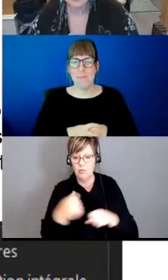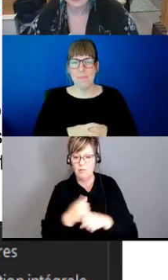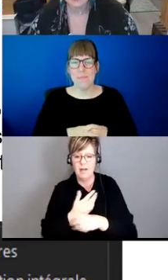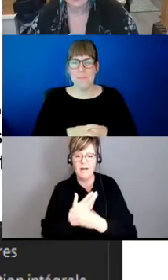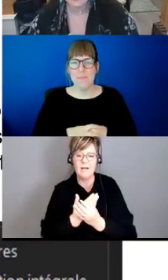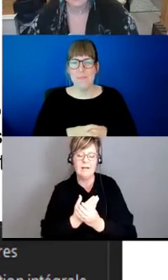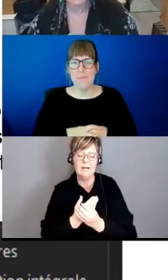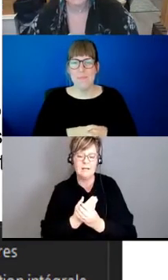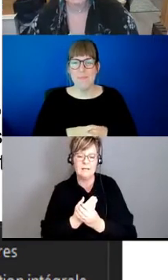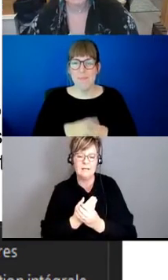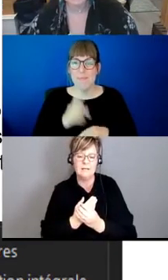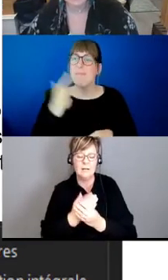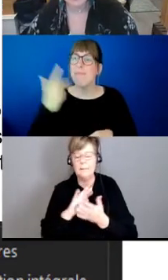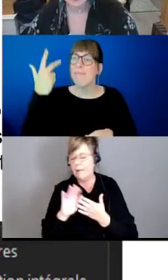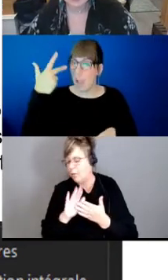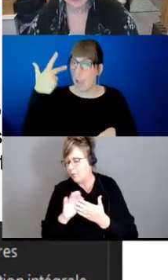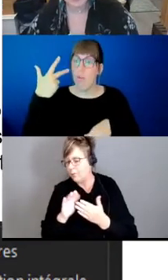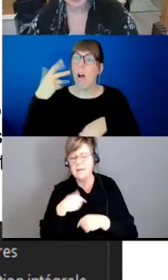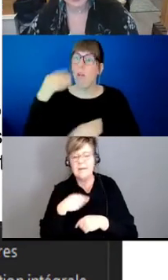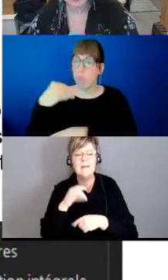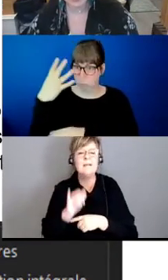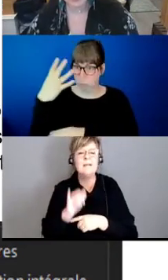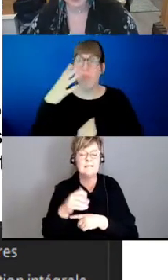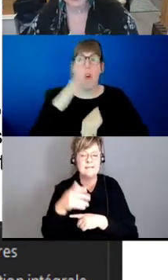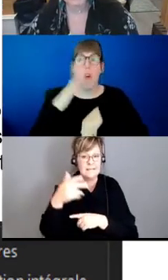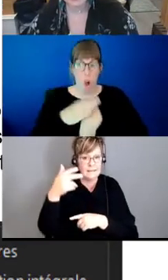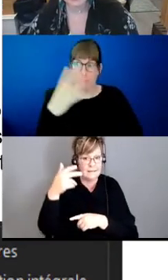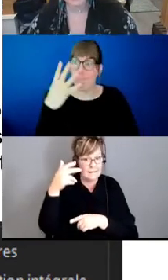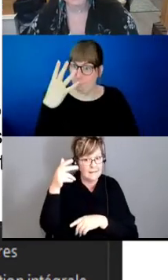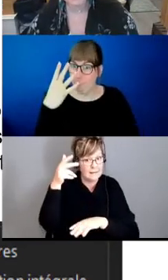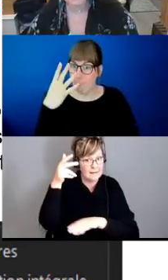WHO HAVE THEIR CAMERA TURNED ON, WE WILL ALSO TAKE THE OPPORTUNITY TO SPOTLIGHT INDIVIDUALS